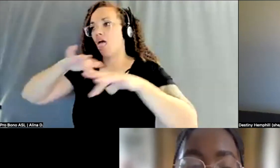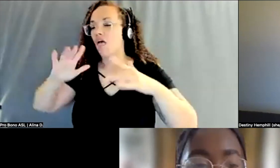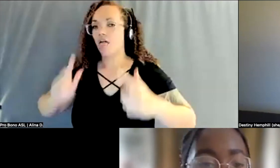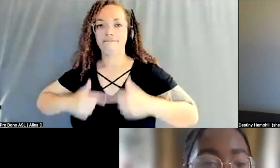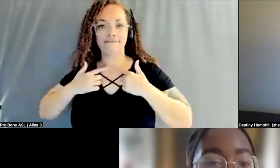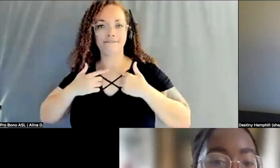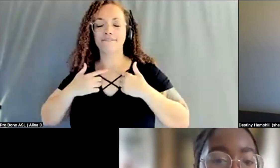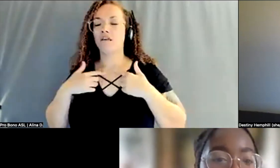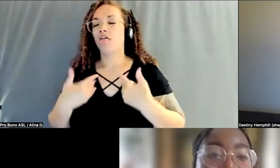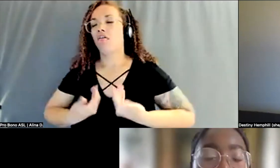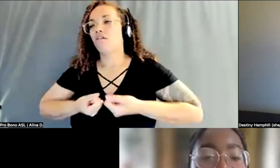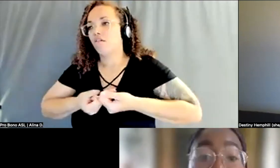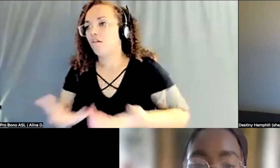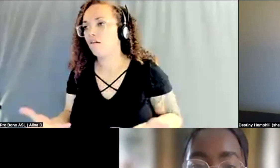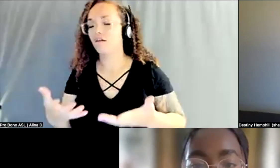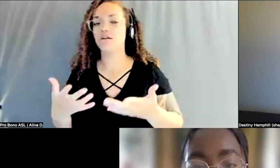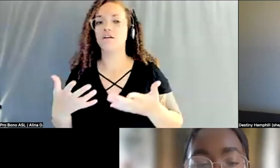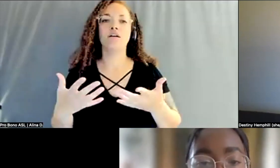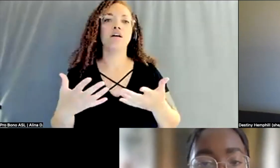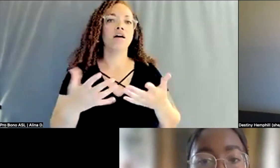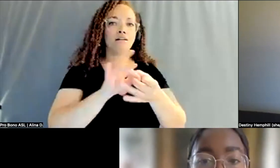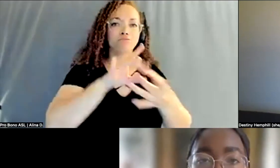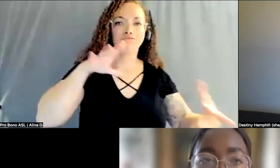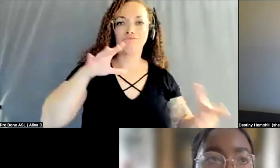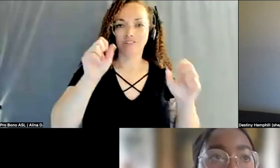And, so, I just wanted to share that because as I was reading this book,